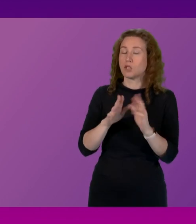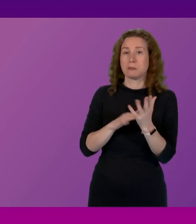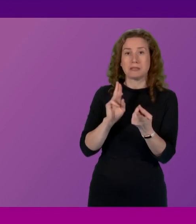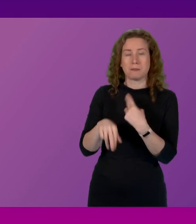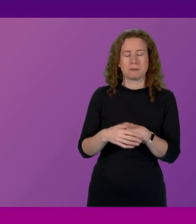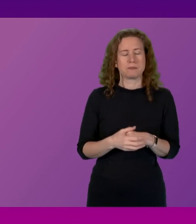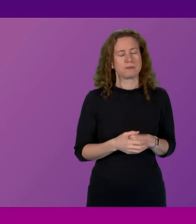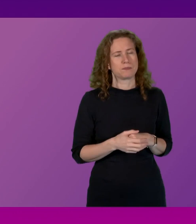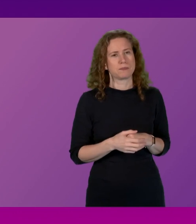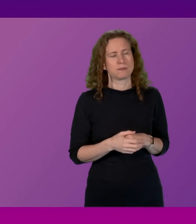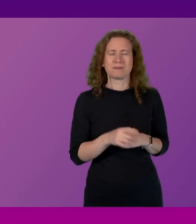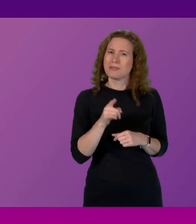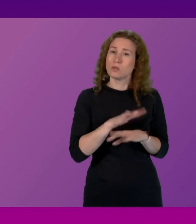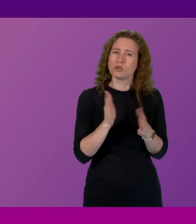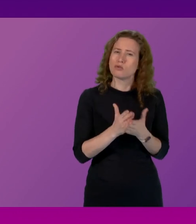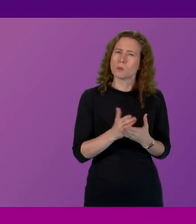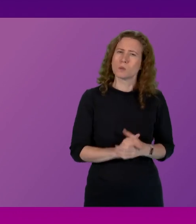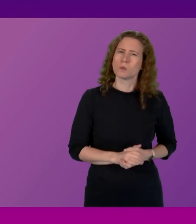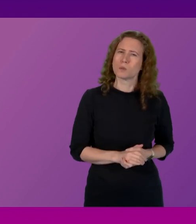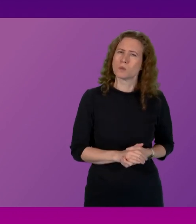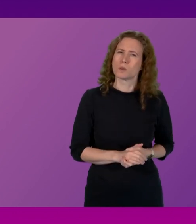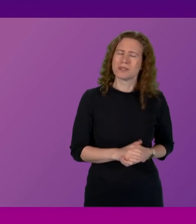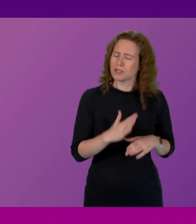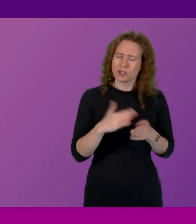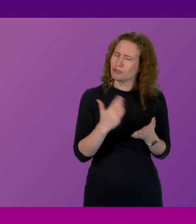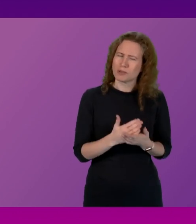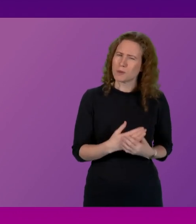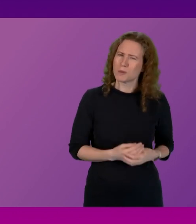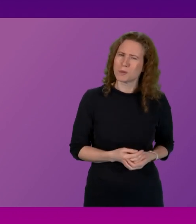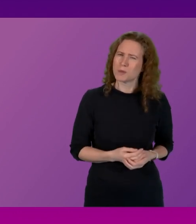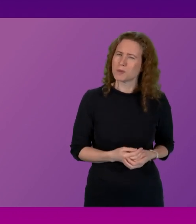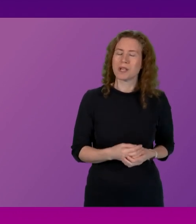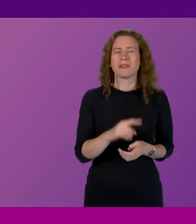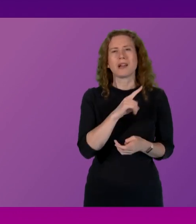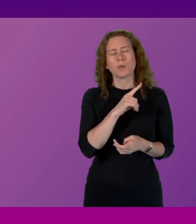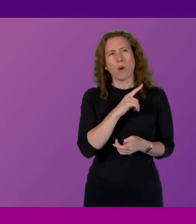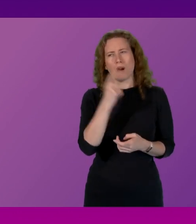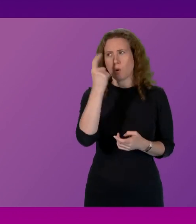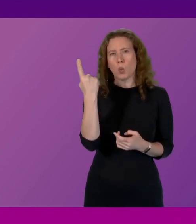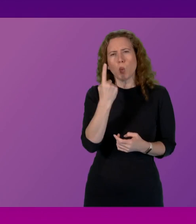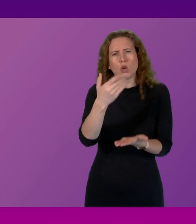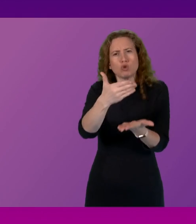That is simply untrue, which is why, when it comes to who is trusted with the NHS, we